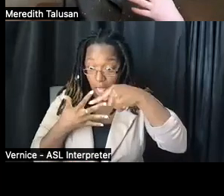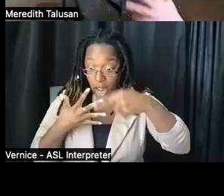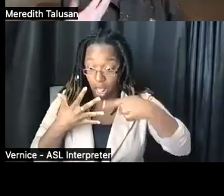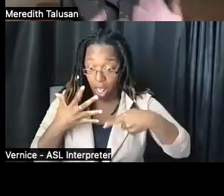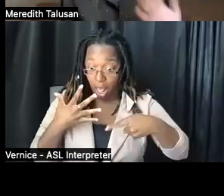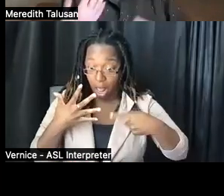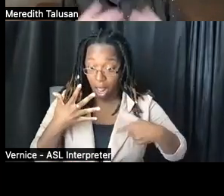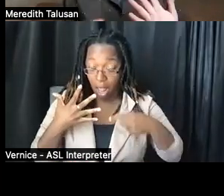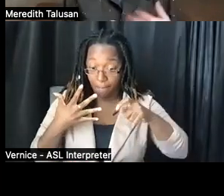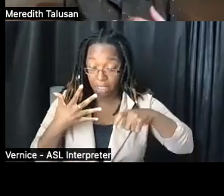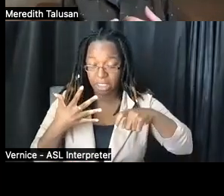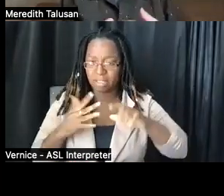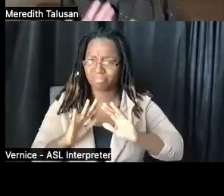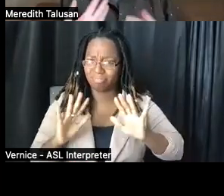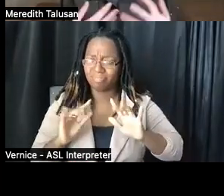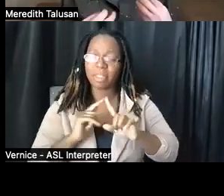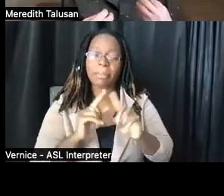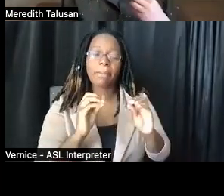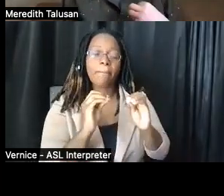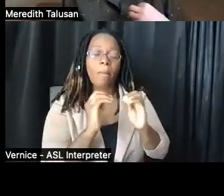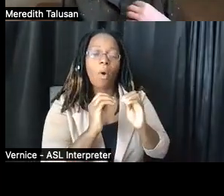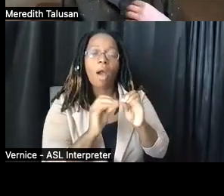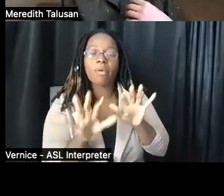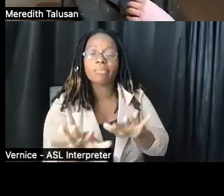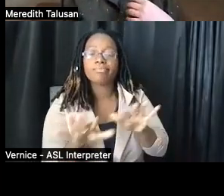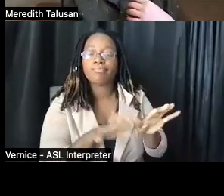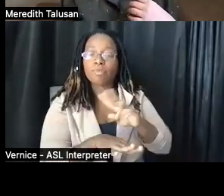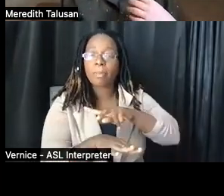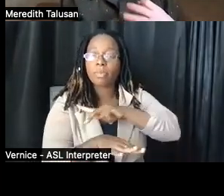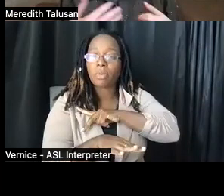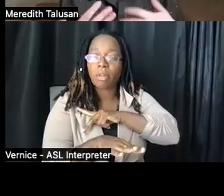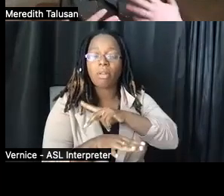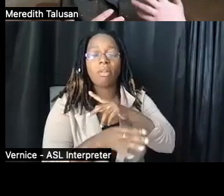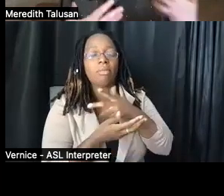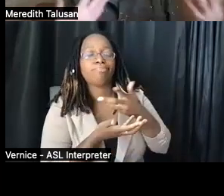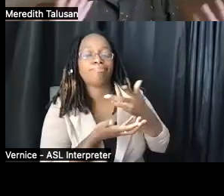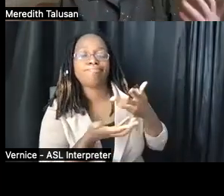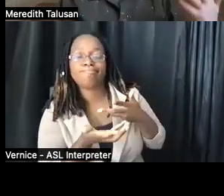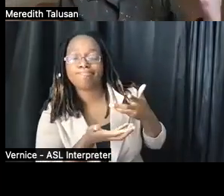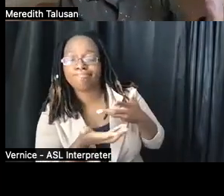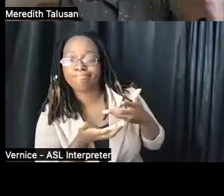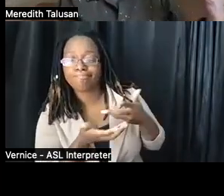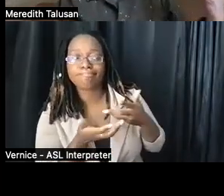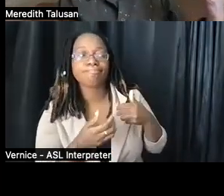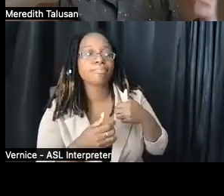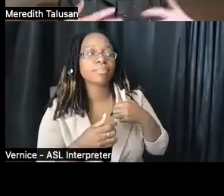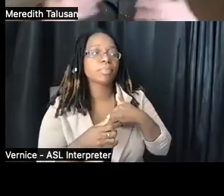you know – in terms of not making it feel like the interactions I have with people our pressure filled.